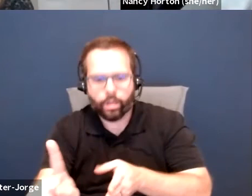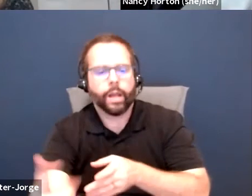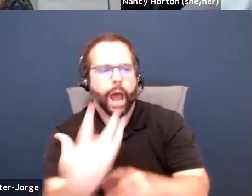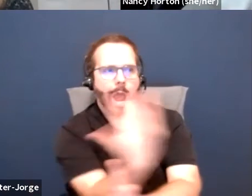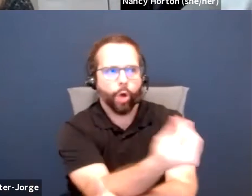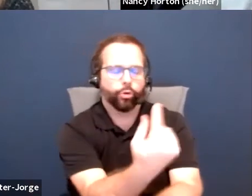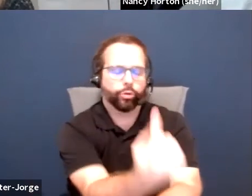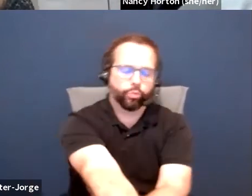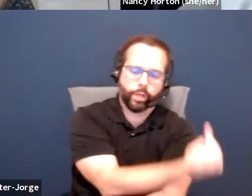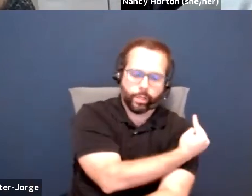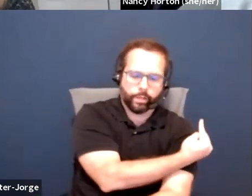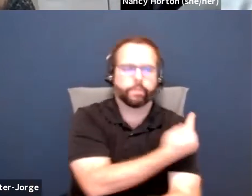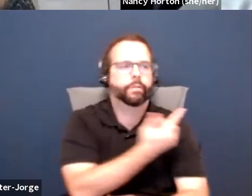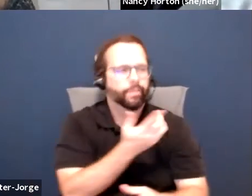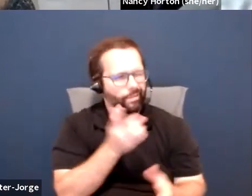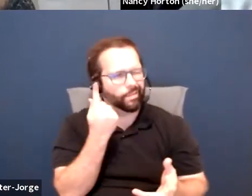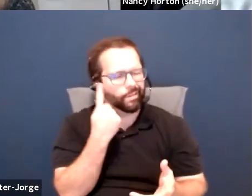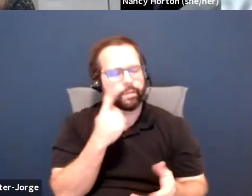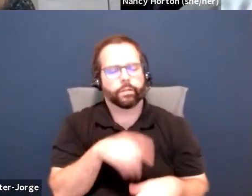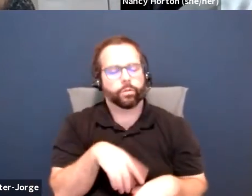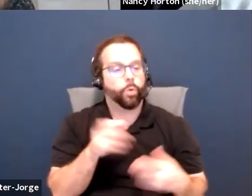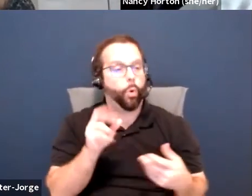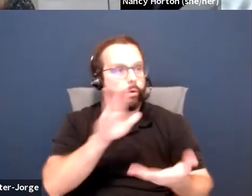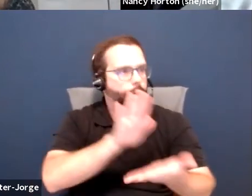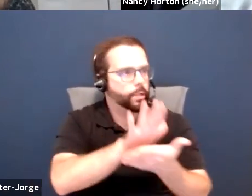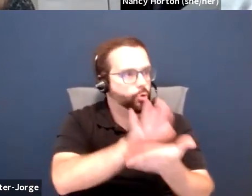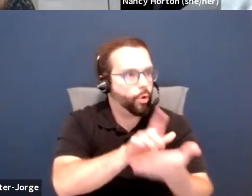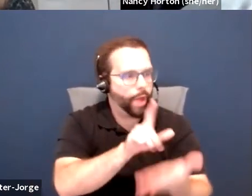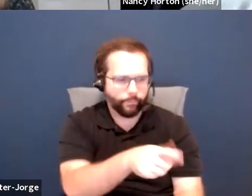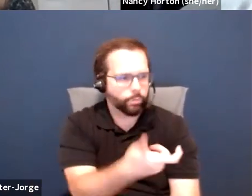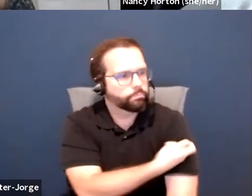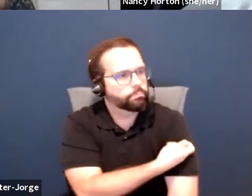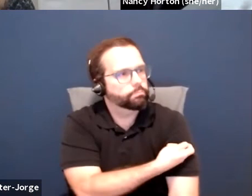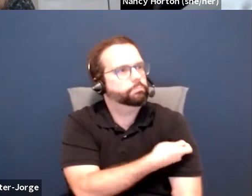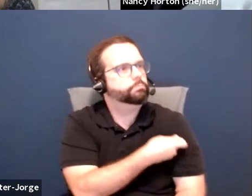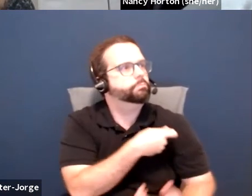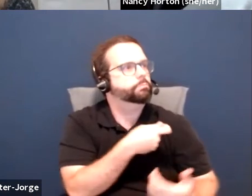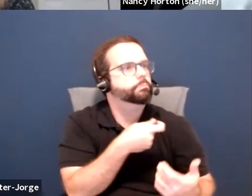routes and all these things, or even in some settings, like for example, schools, you have to be vaccinated to